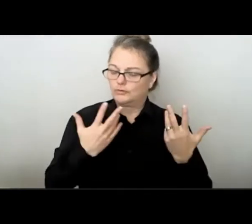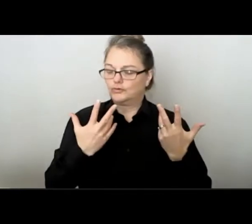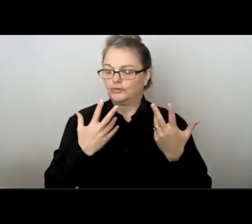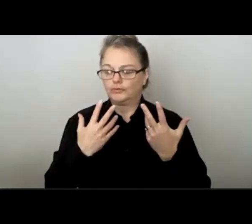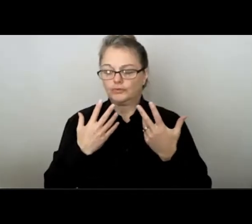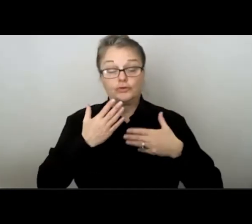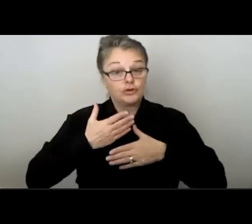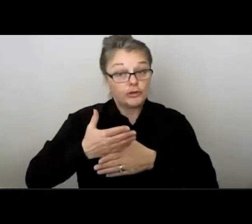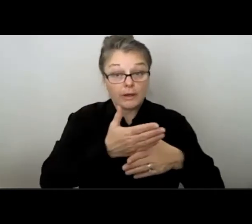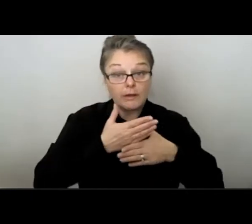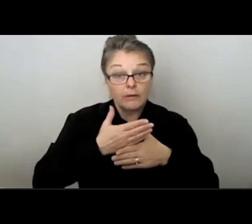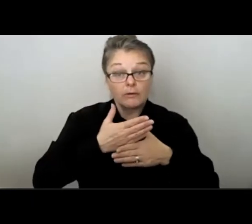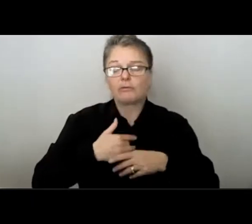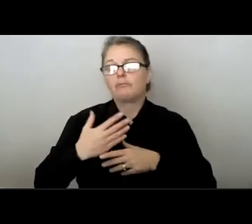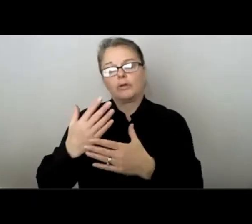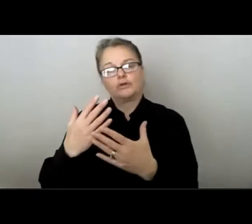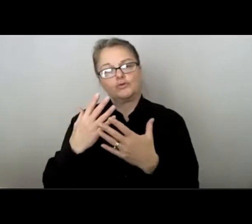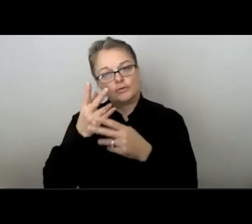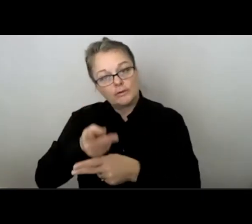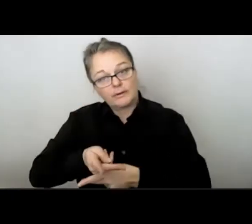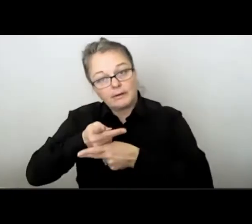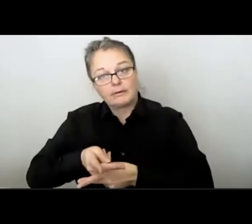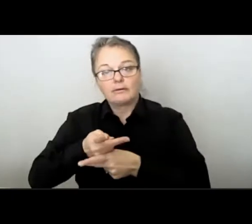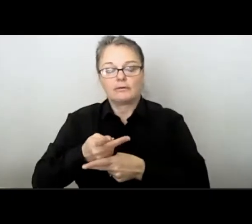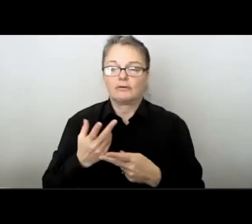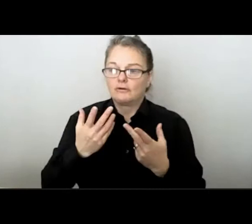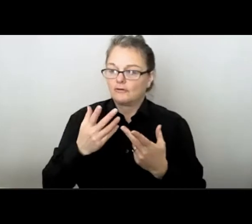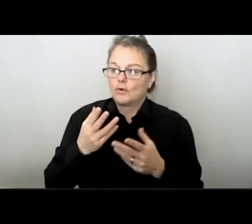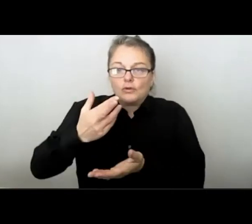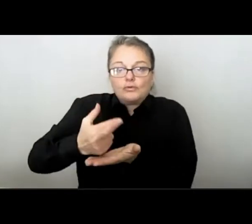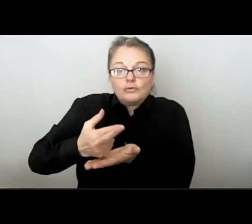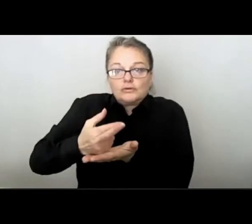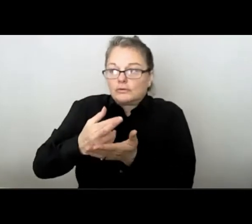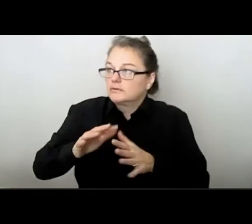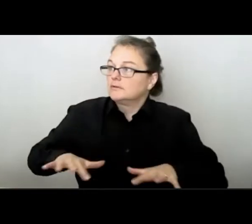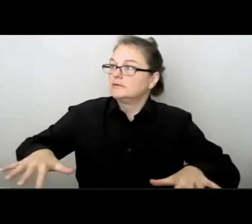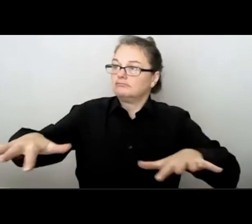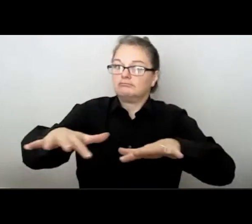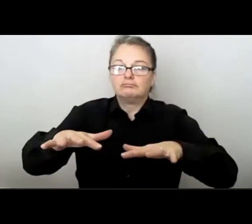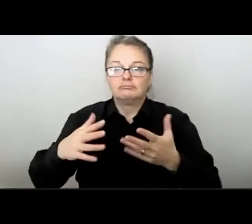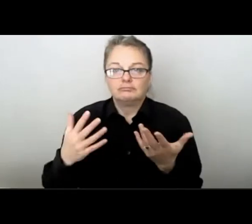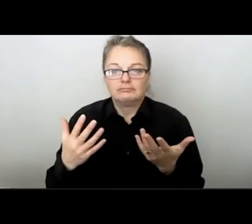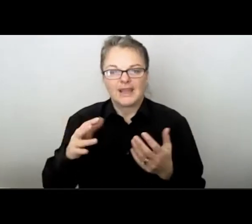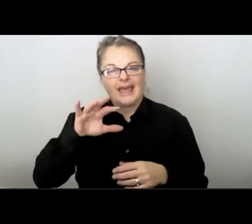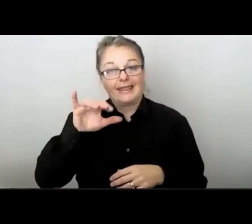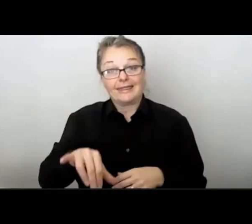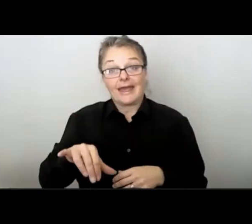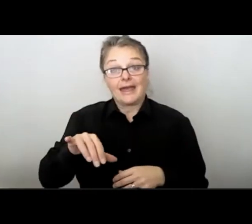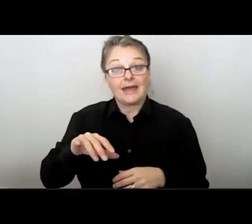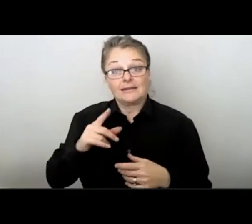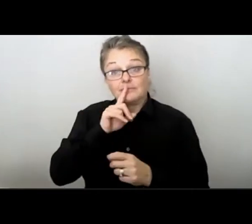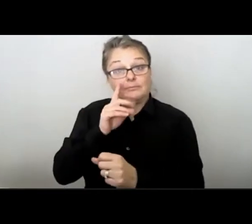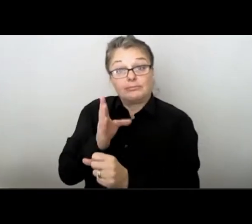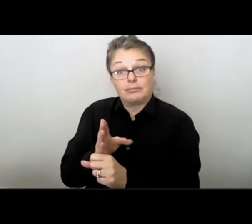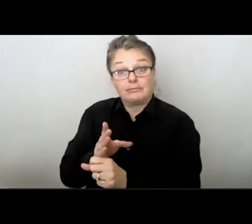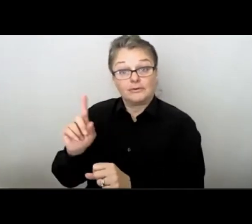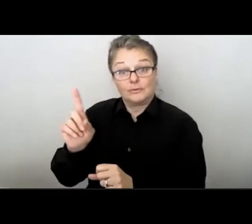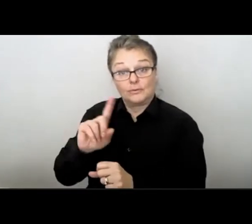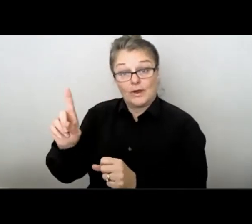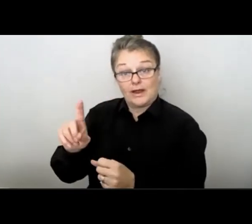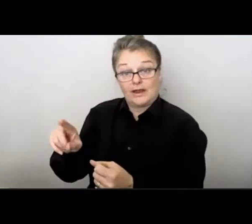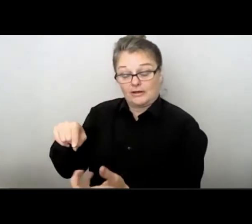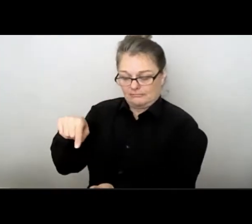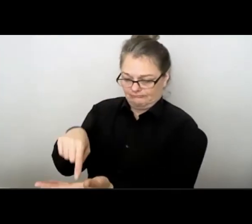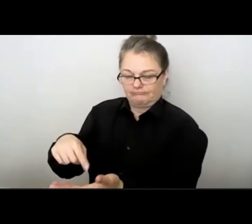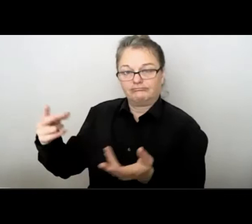RESOURCES AROUND ONTARIO GREAT LAKES AS SET OUT IN THE DISH WITH ONE SPOON WAMPUM BELT COVENANT,